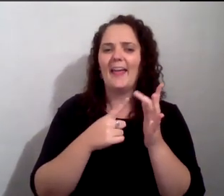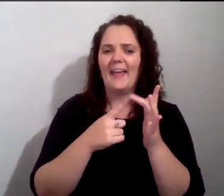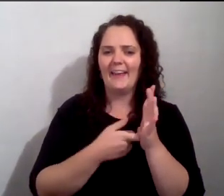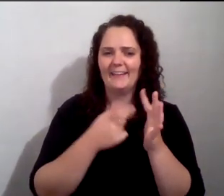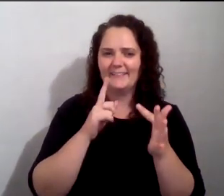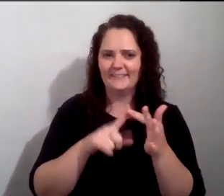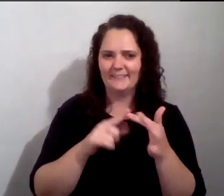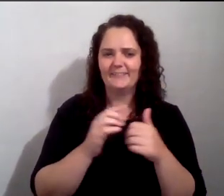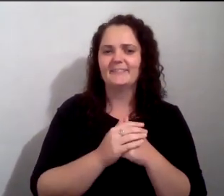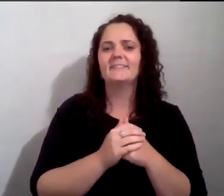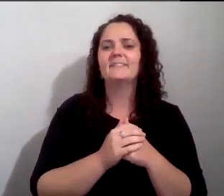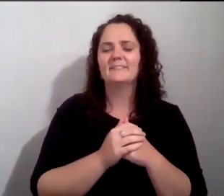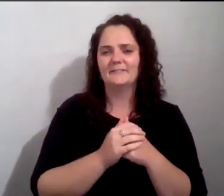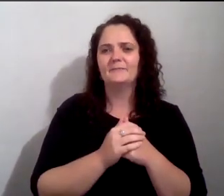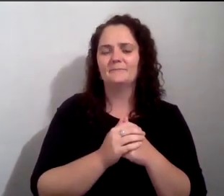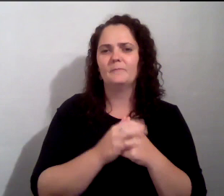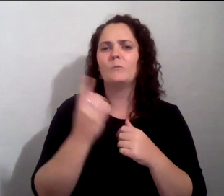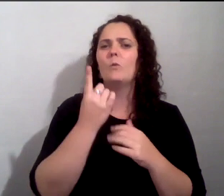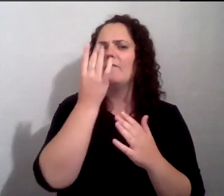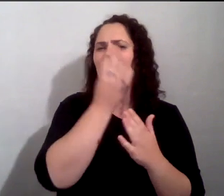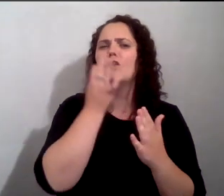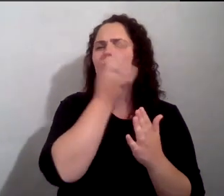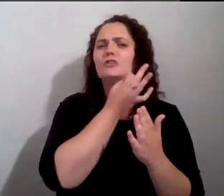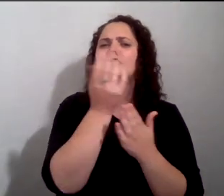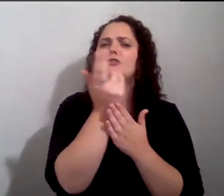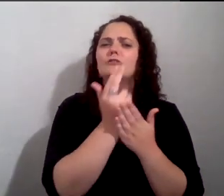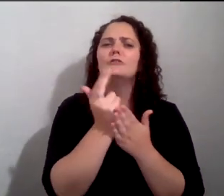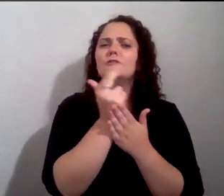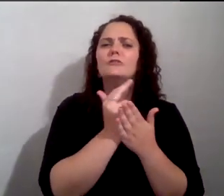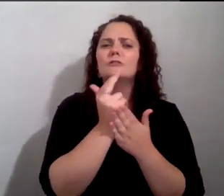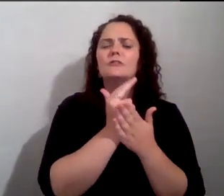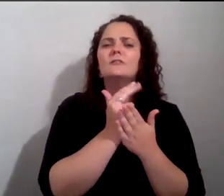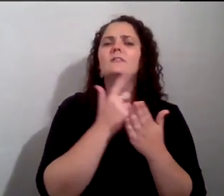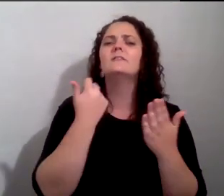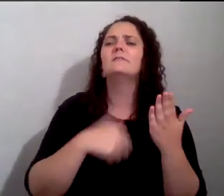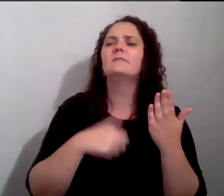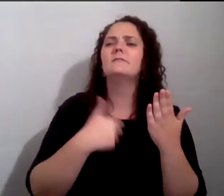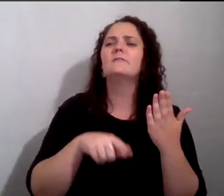Now the paintings of these Impressionists, the French Impressionists, are seen as an attempt to give form to that modernity